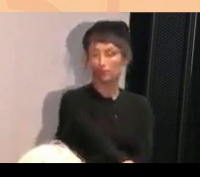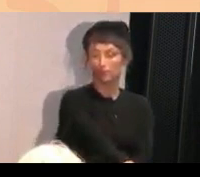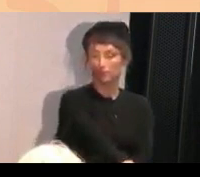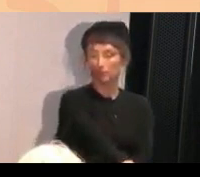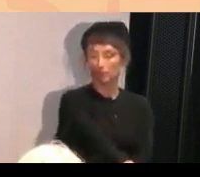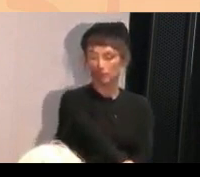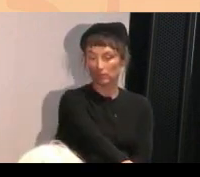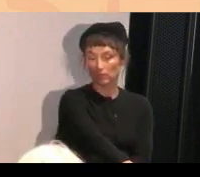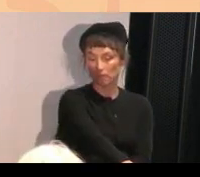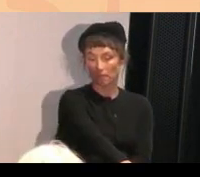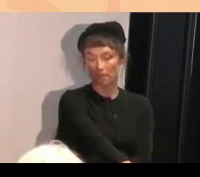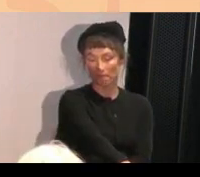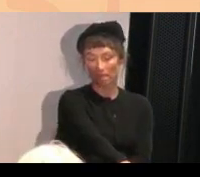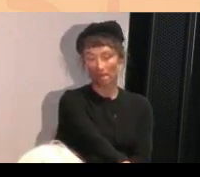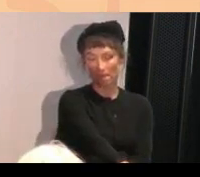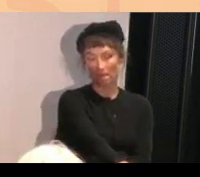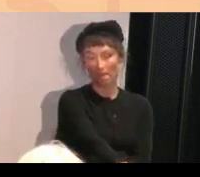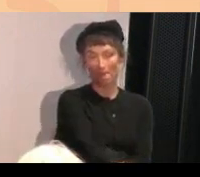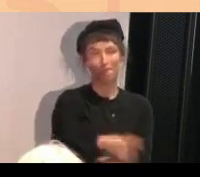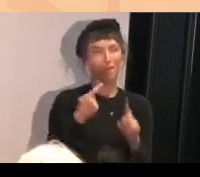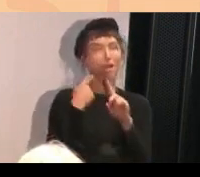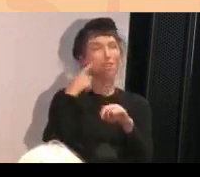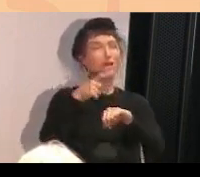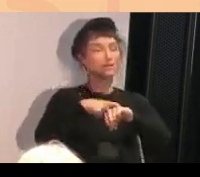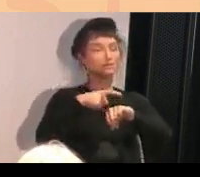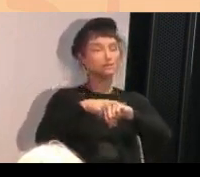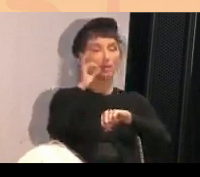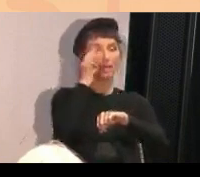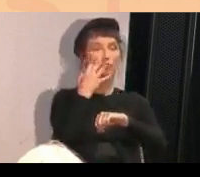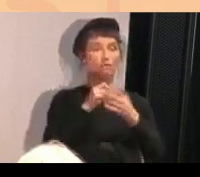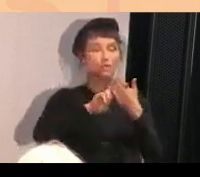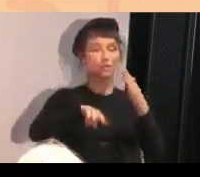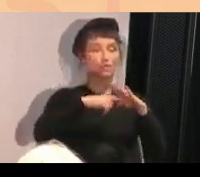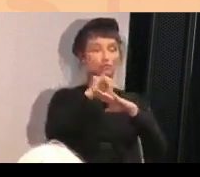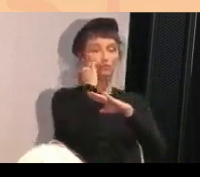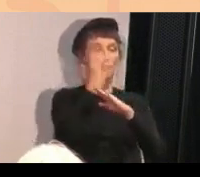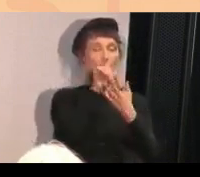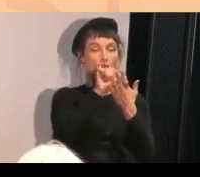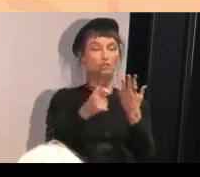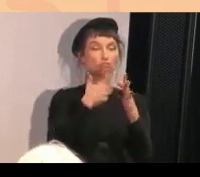at the time the Council had a national Indigenous Arts reference group who